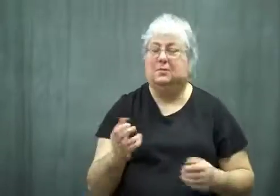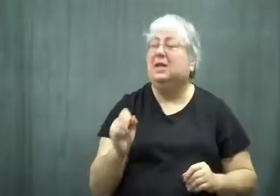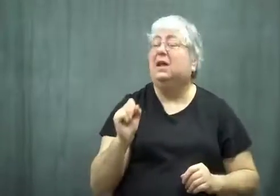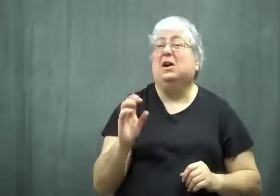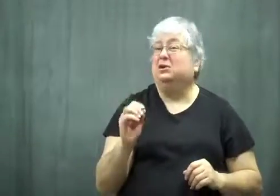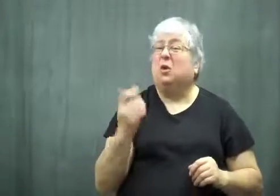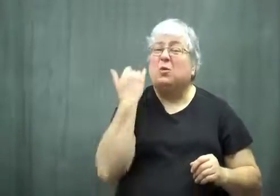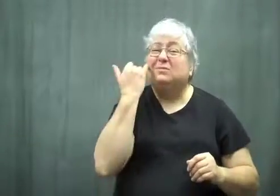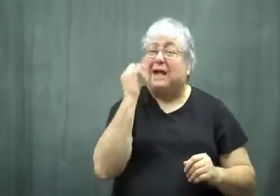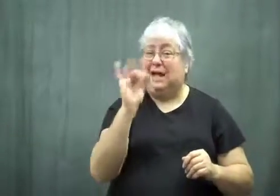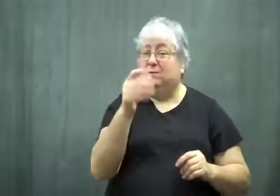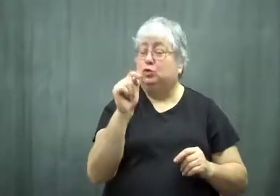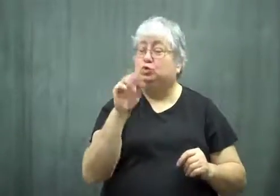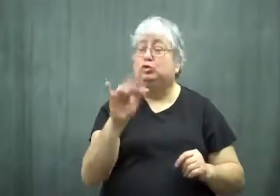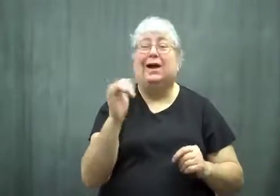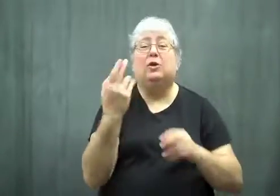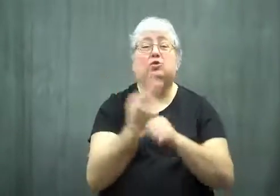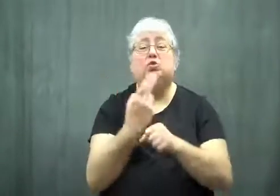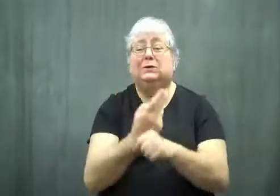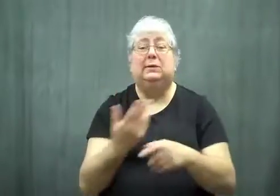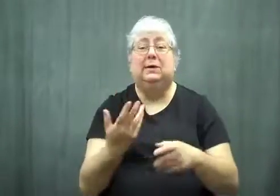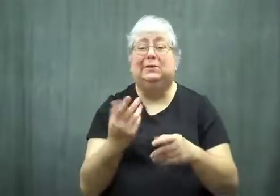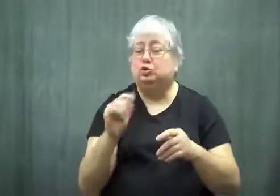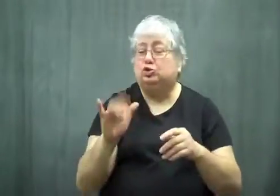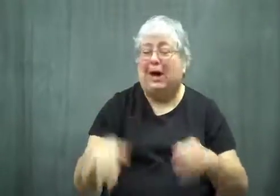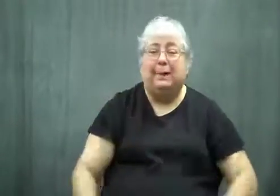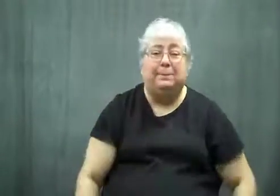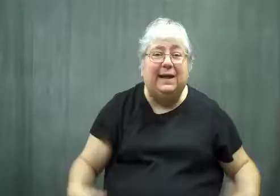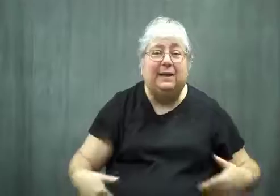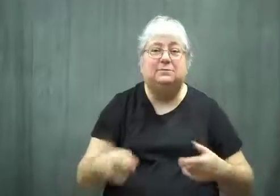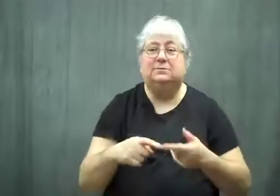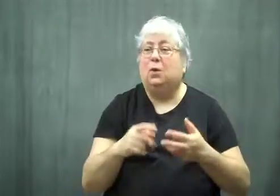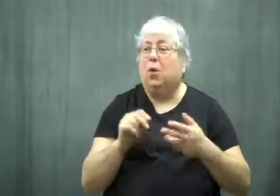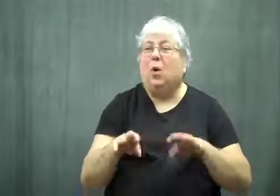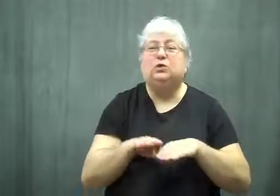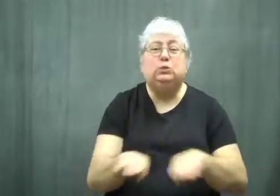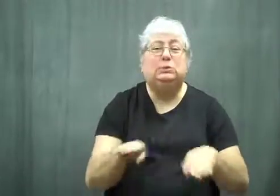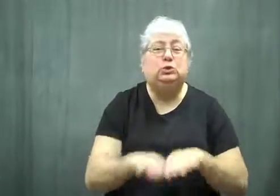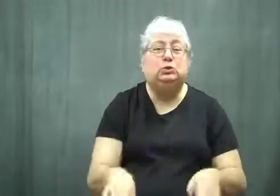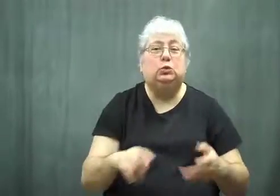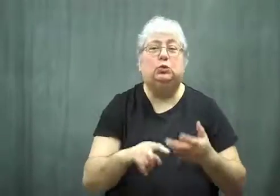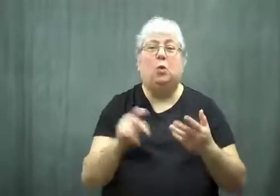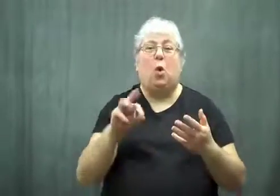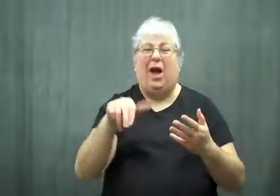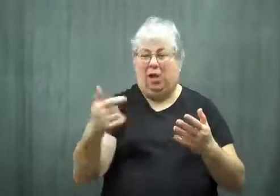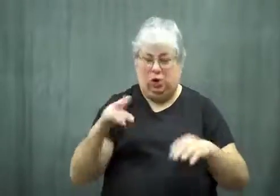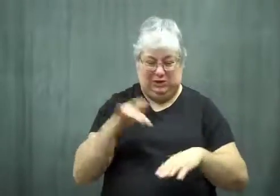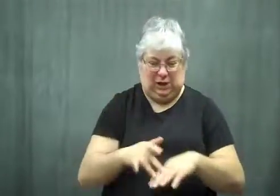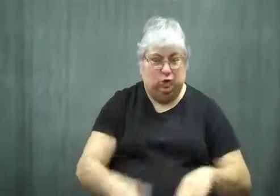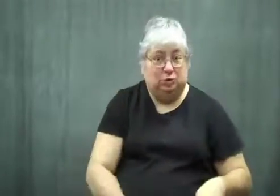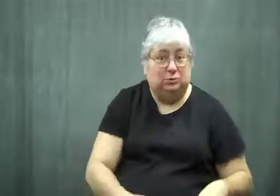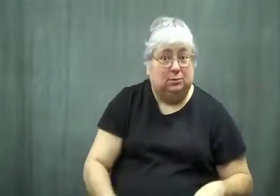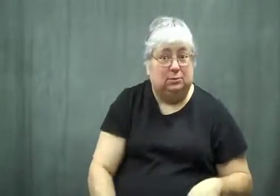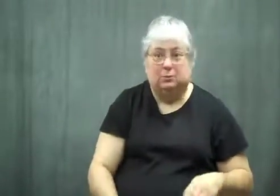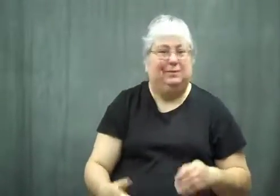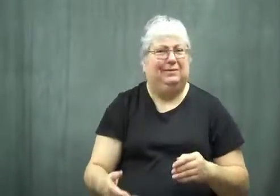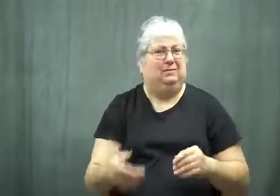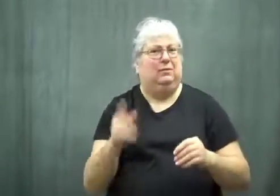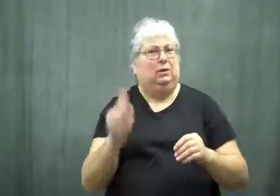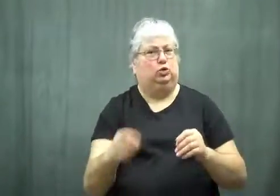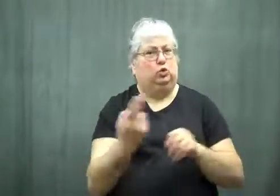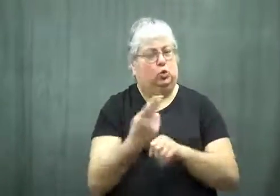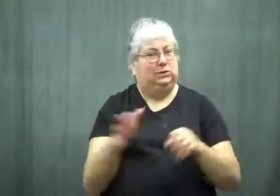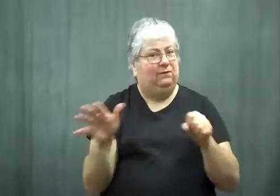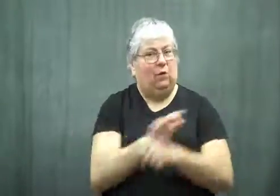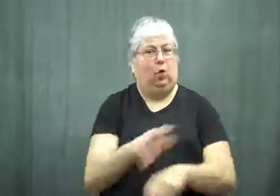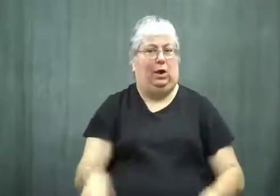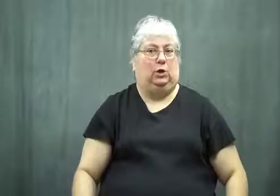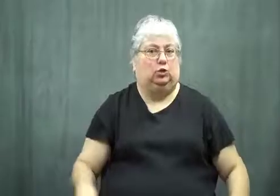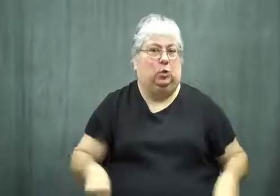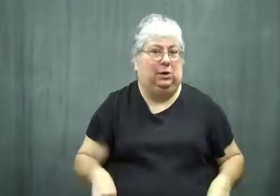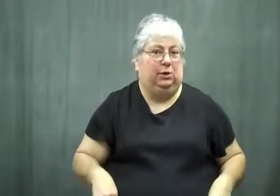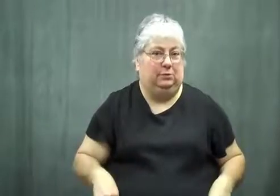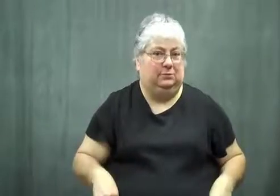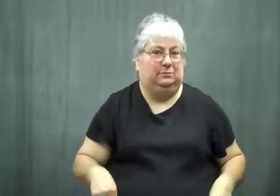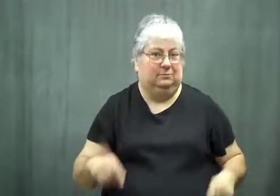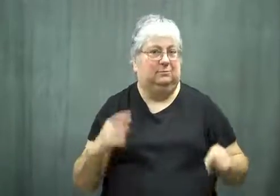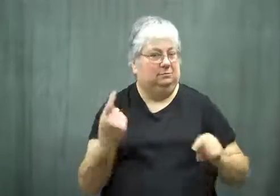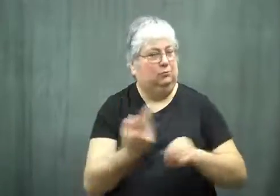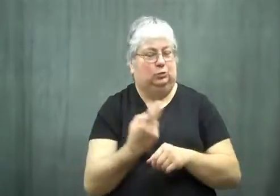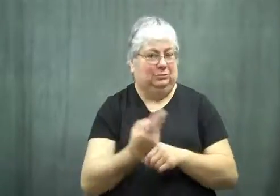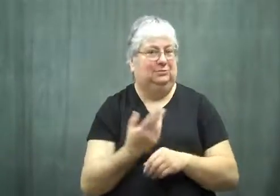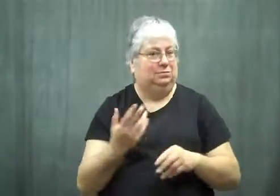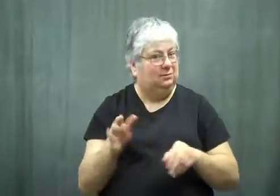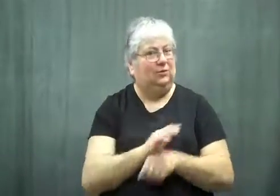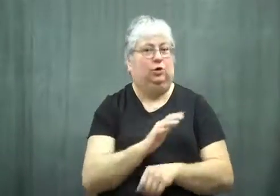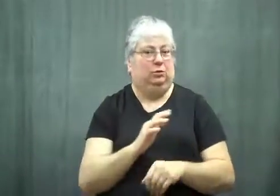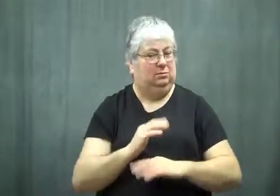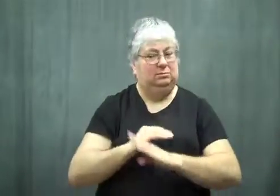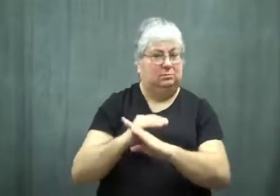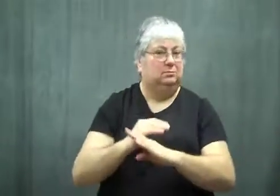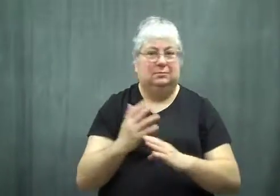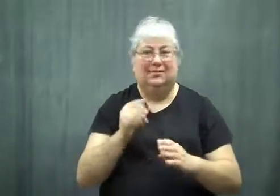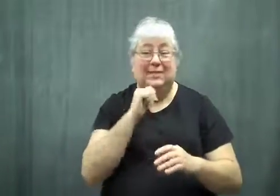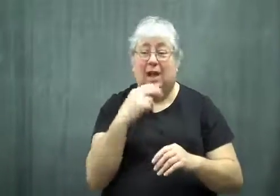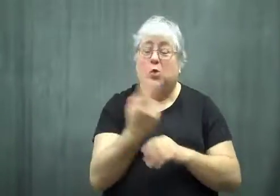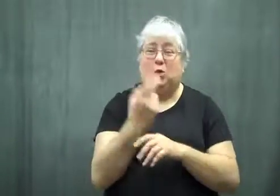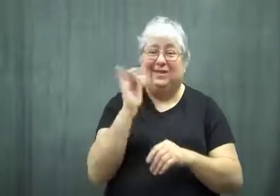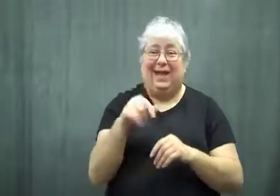If you try on pants, swimsuits or other clothing that touches your private area,